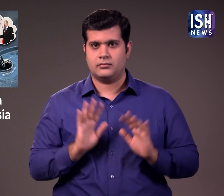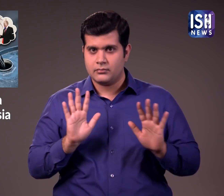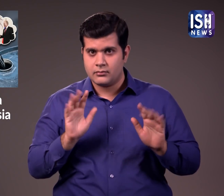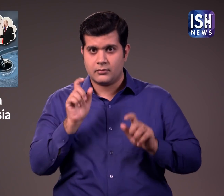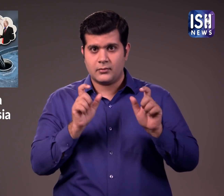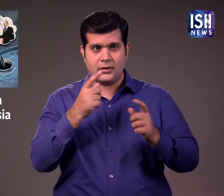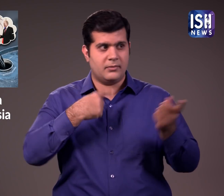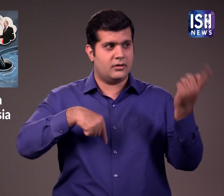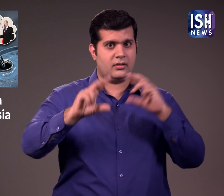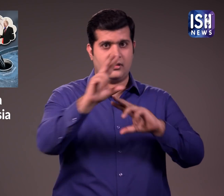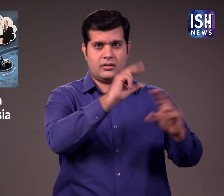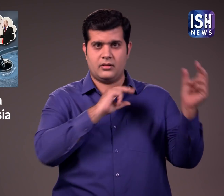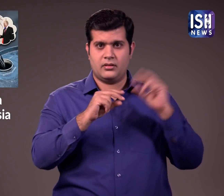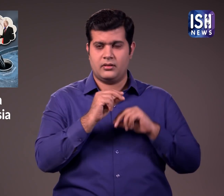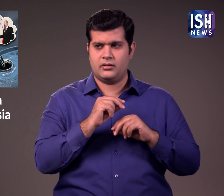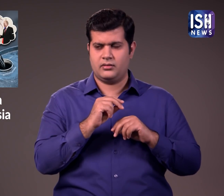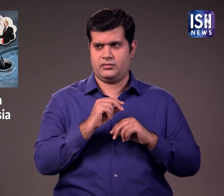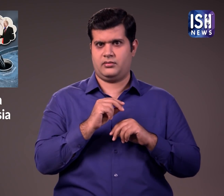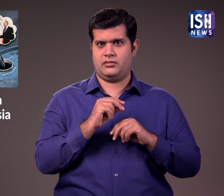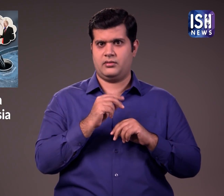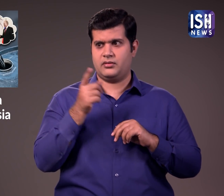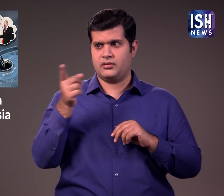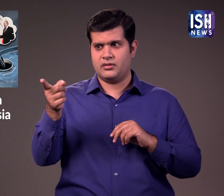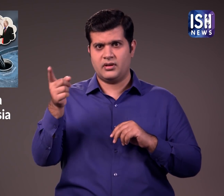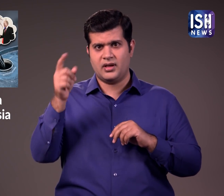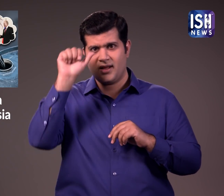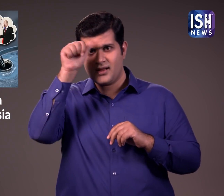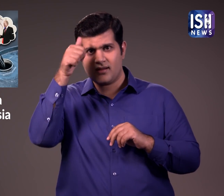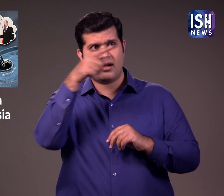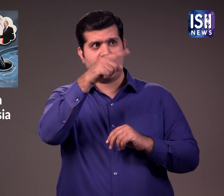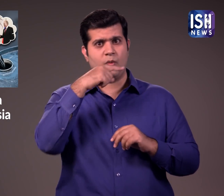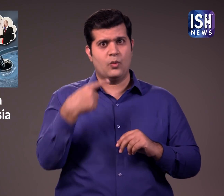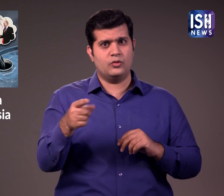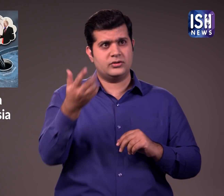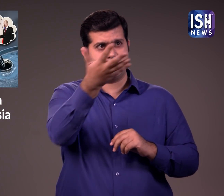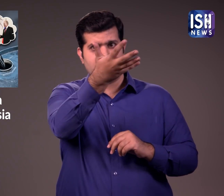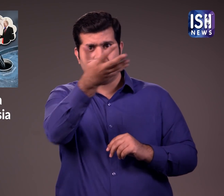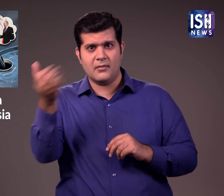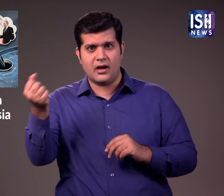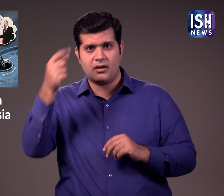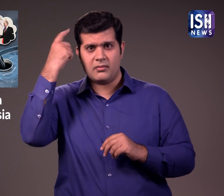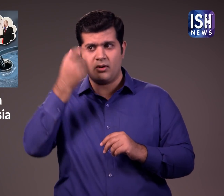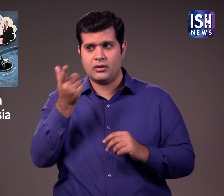However, now many people are saying that because India bought oil from Russia,